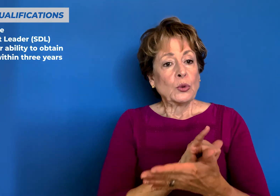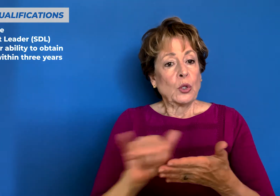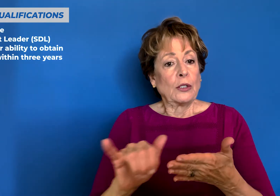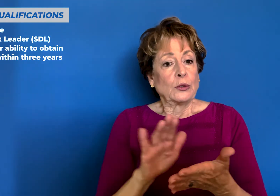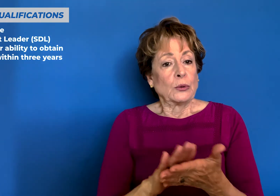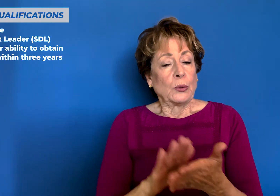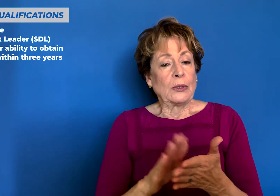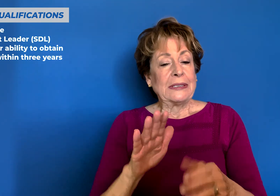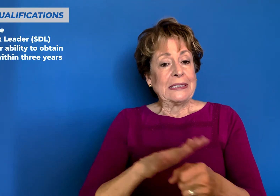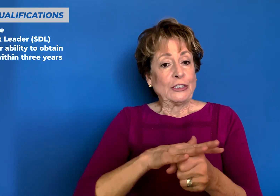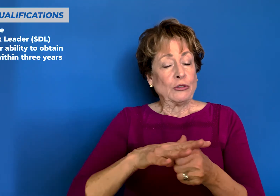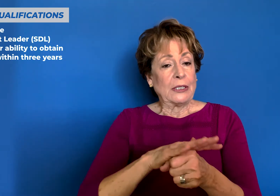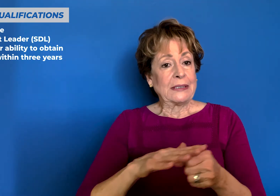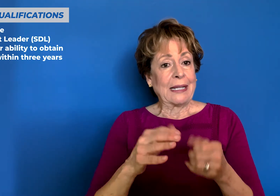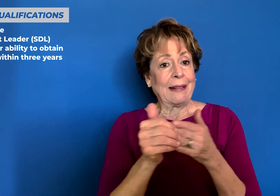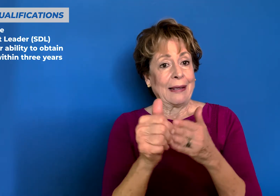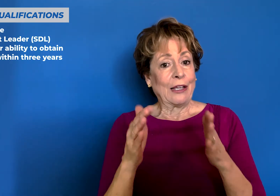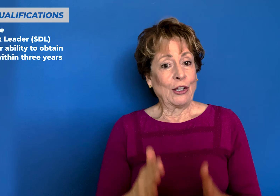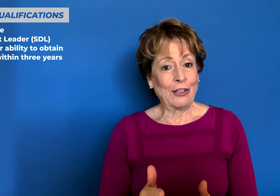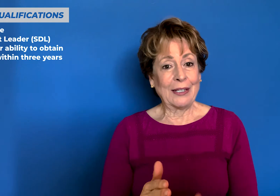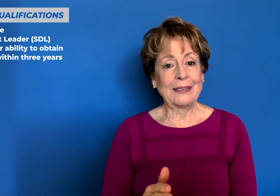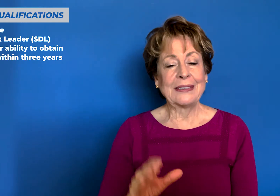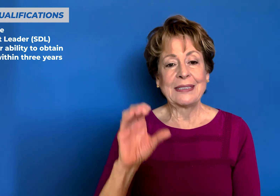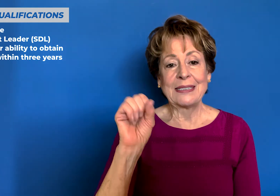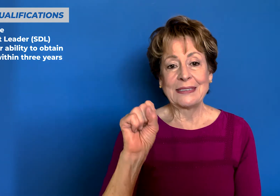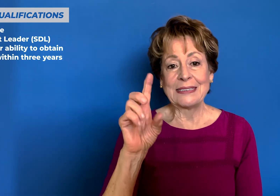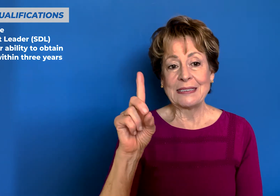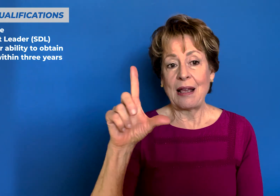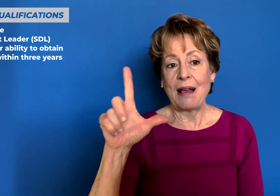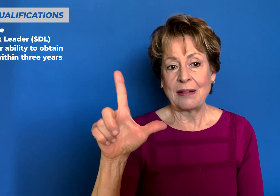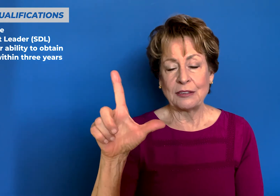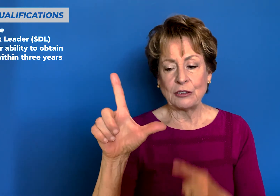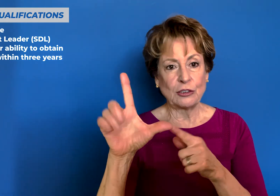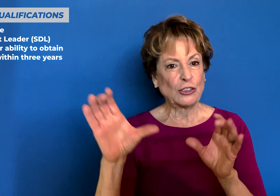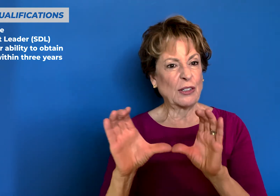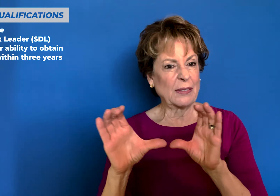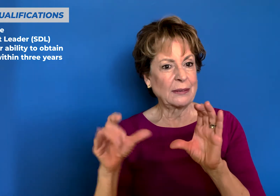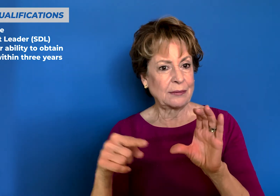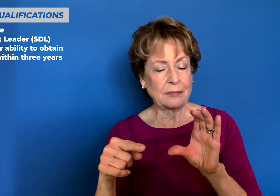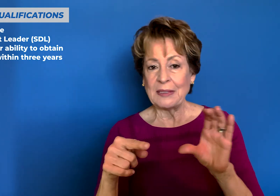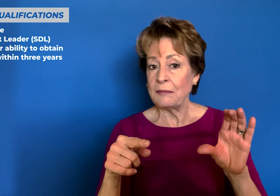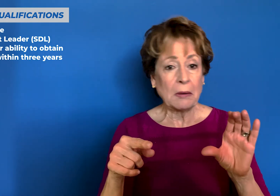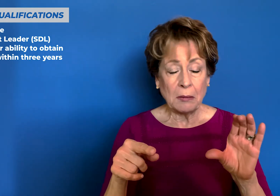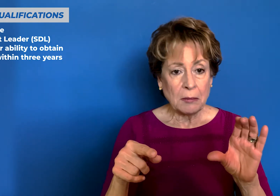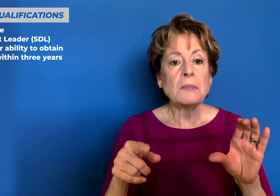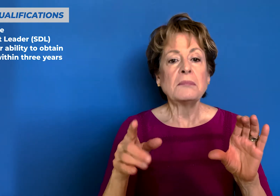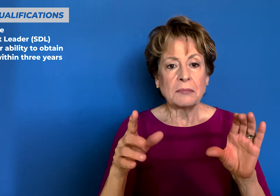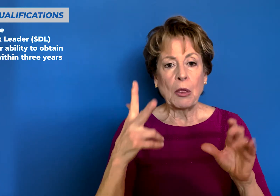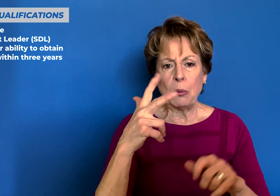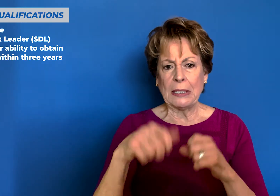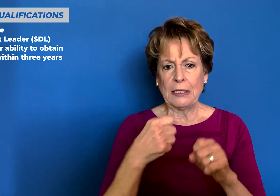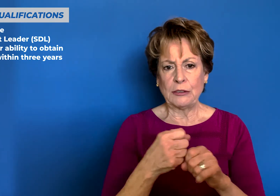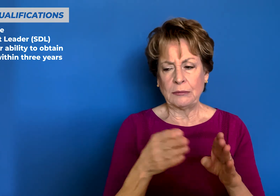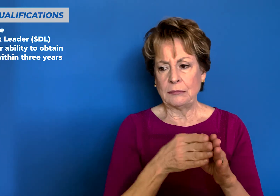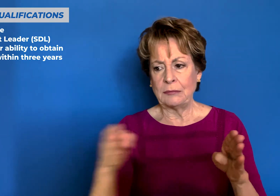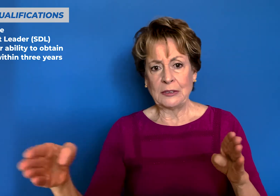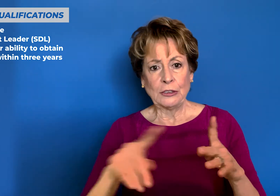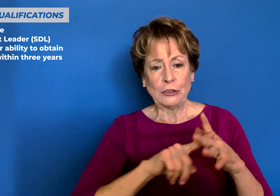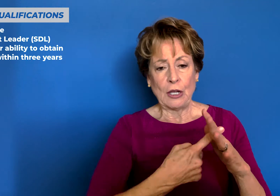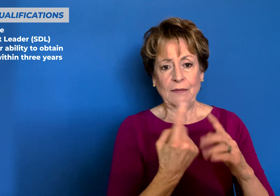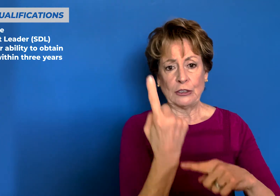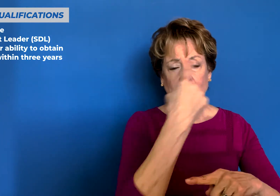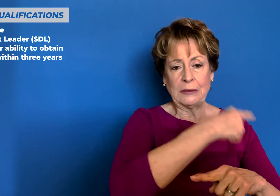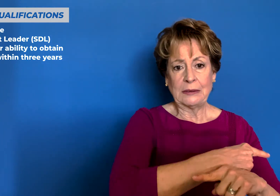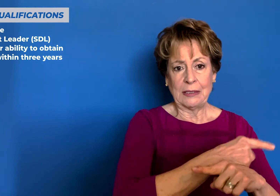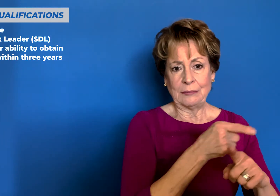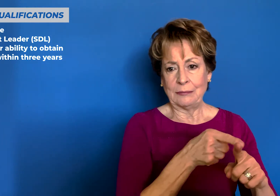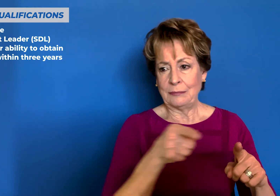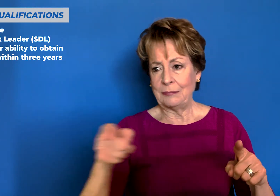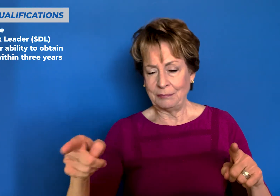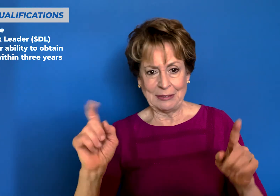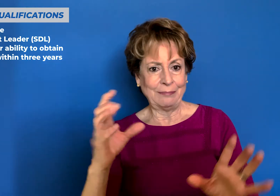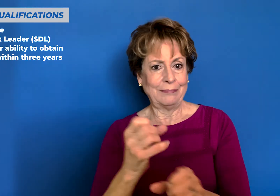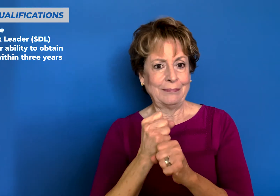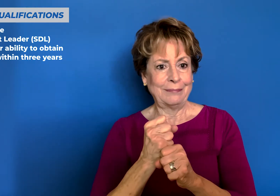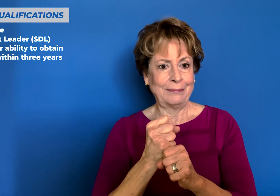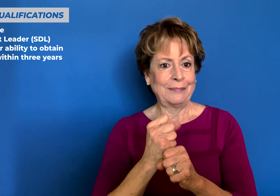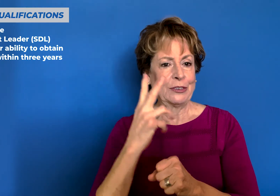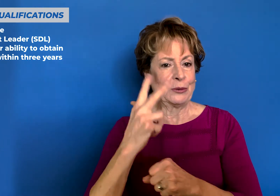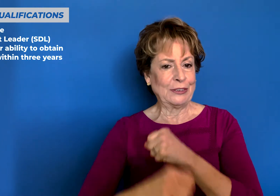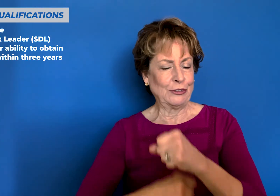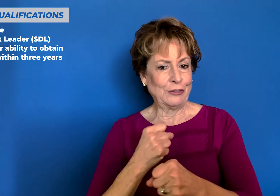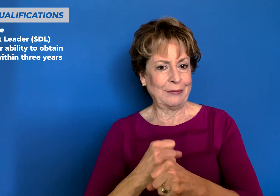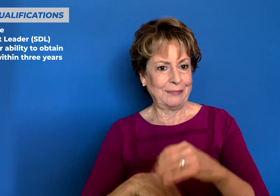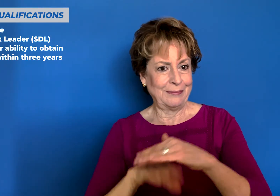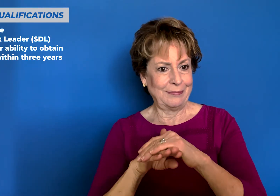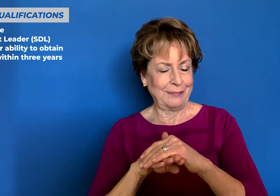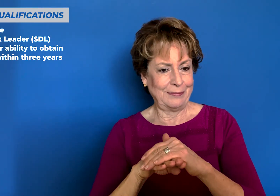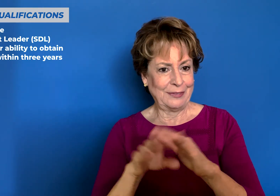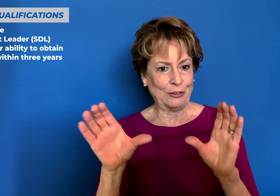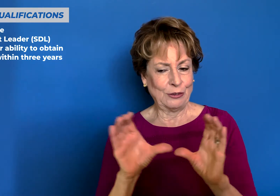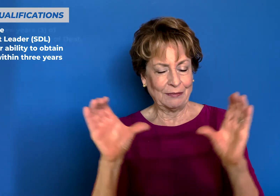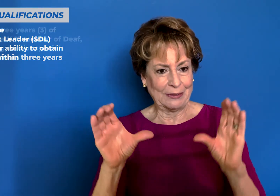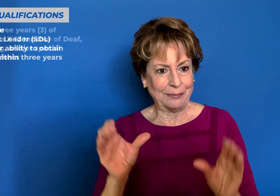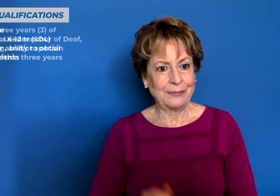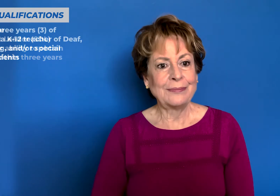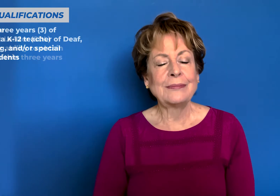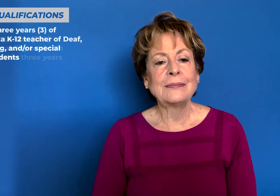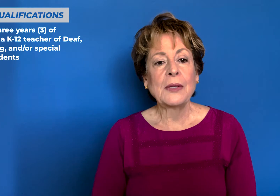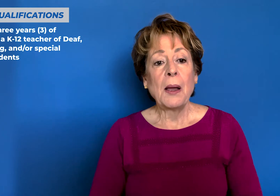New York State School District Leader (SDL) certification or ability to obtain certification within three years of hire date.